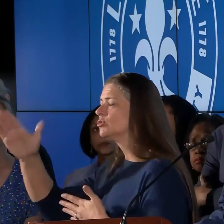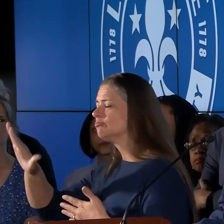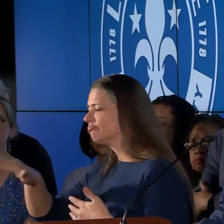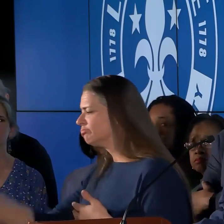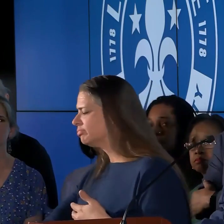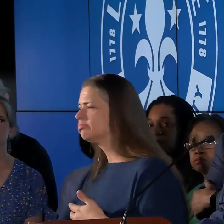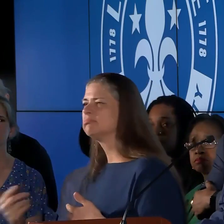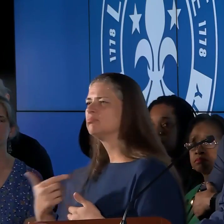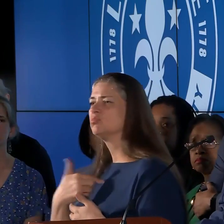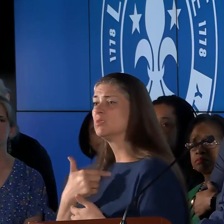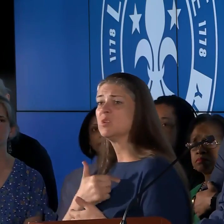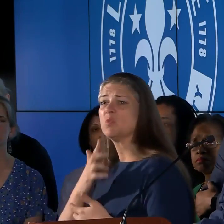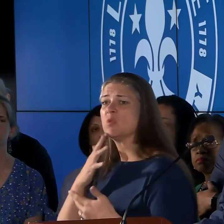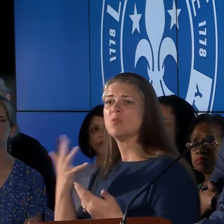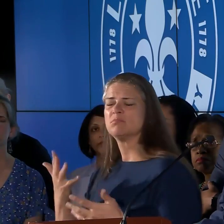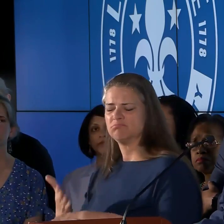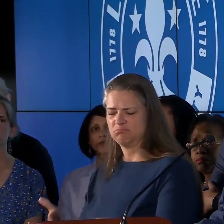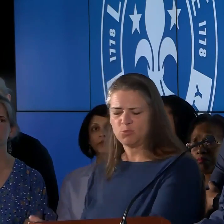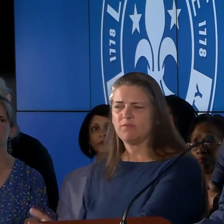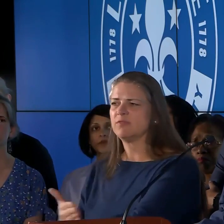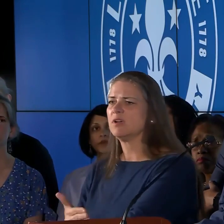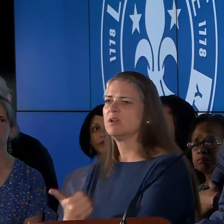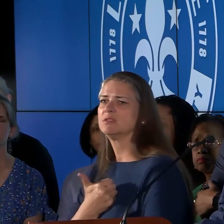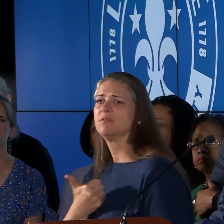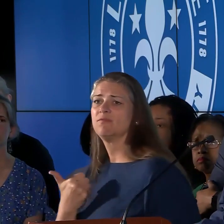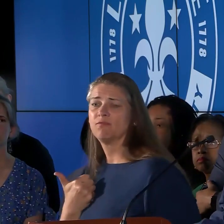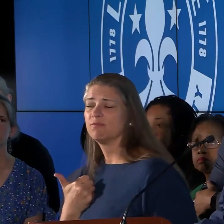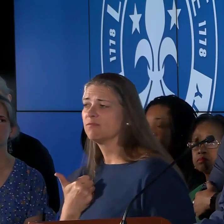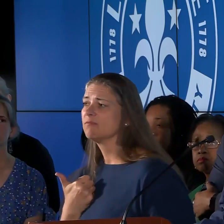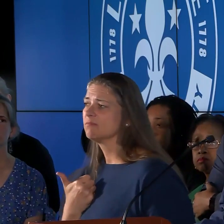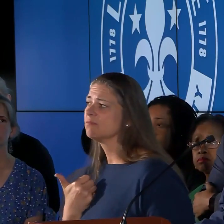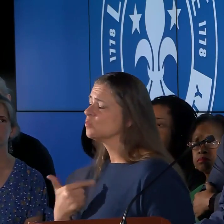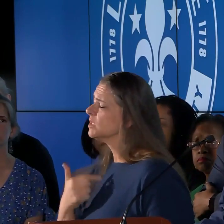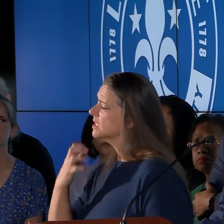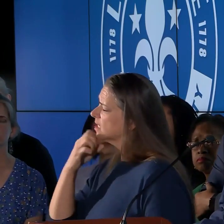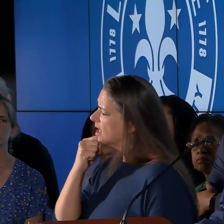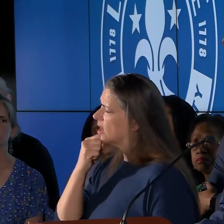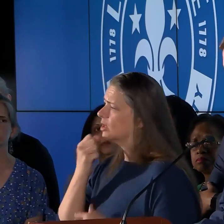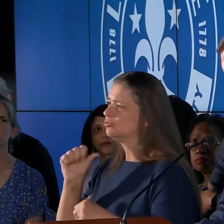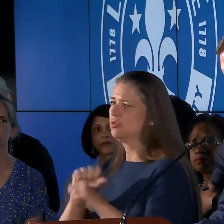can be better and we can do better, we can care about and love each other just